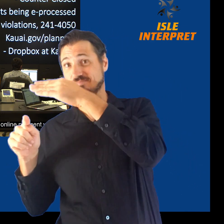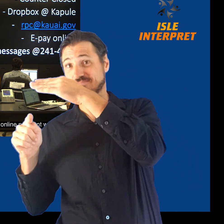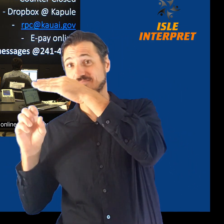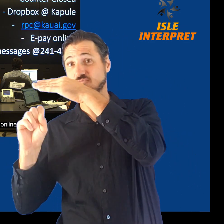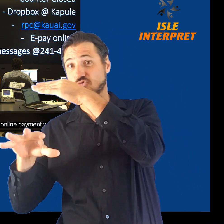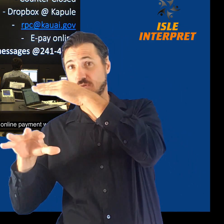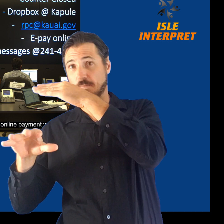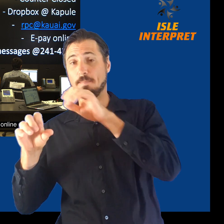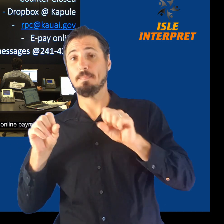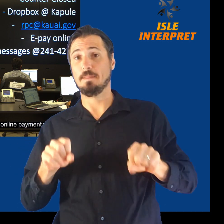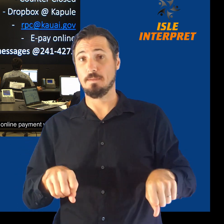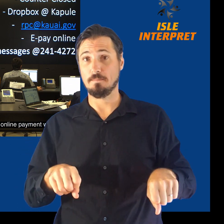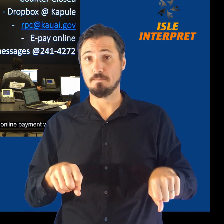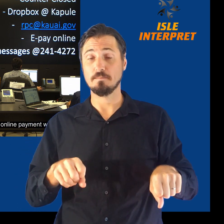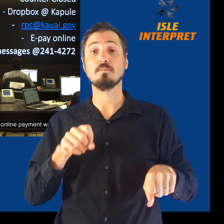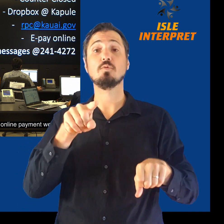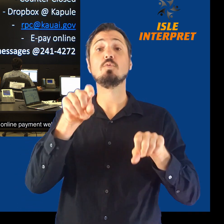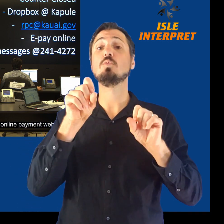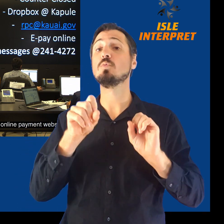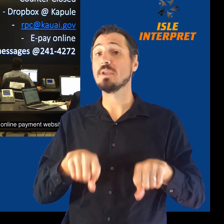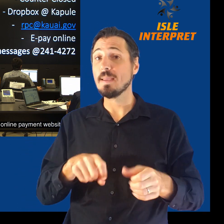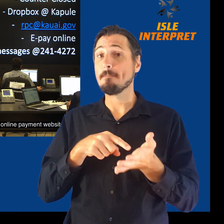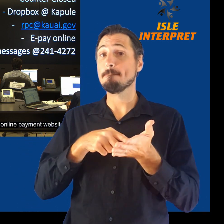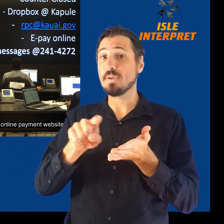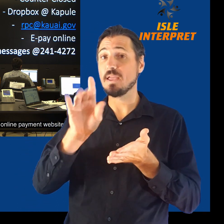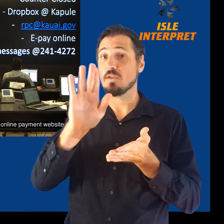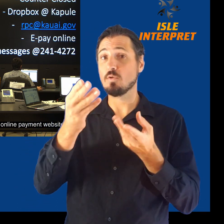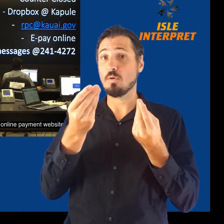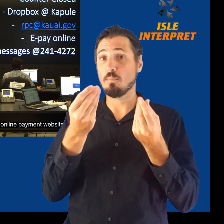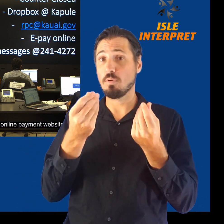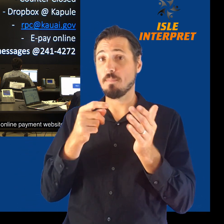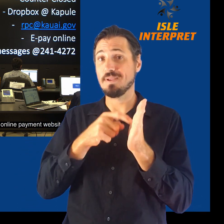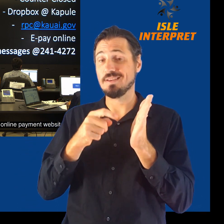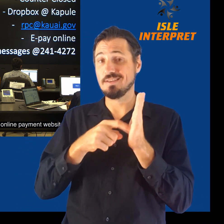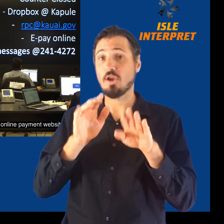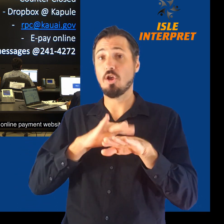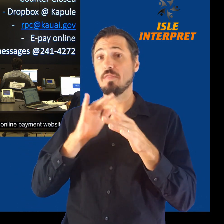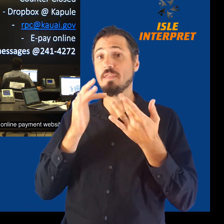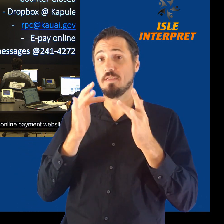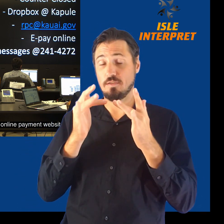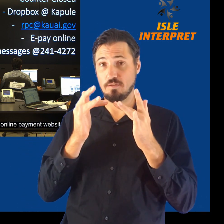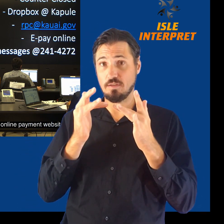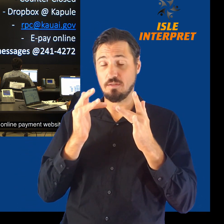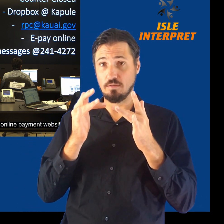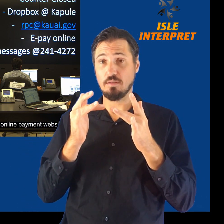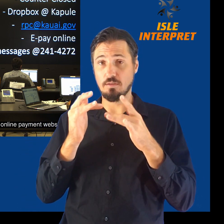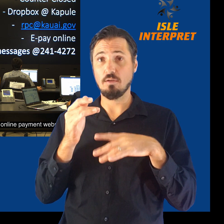Taxes can also be paid online by credit card or e-check on the online payment website.